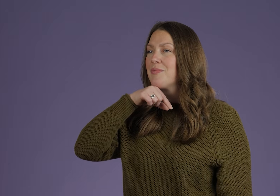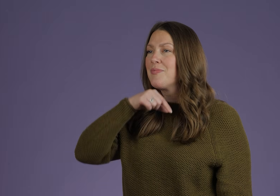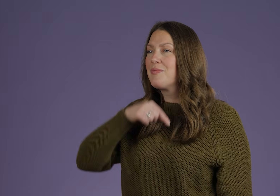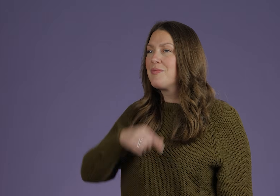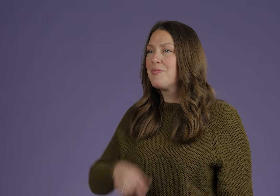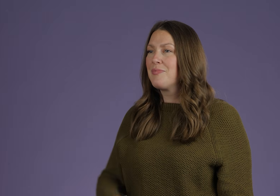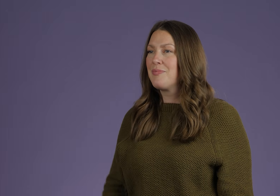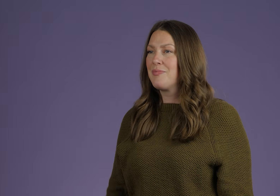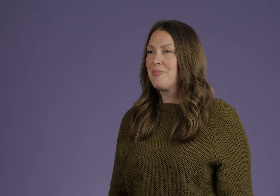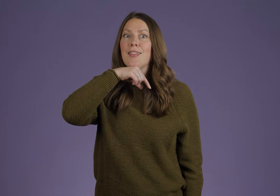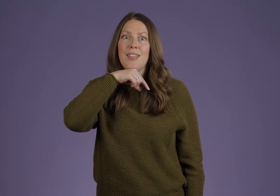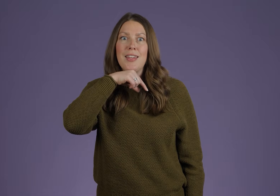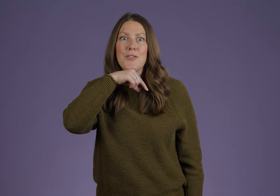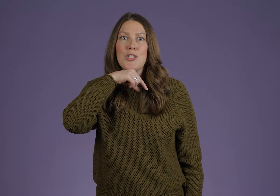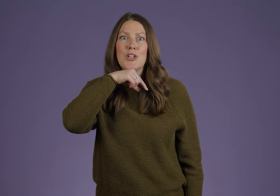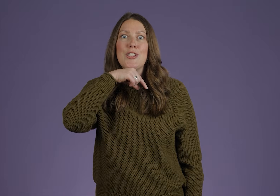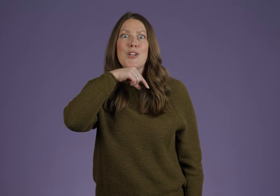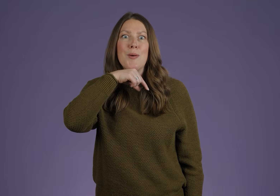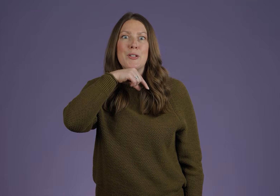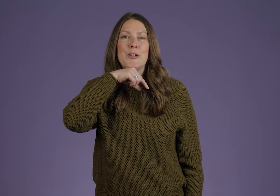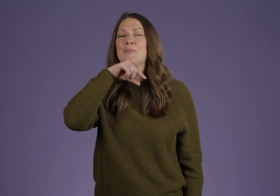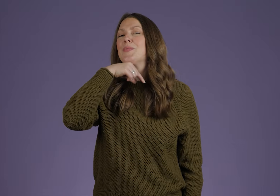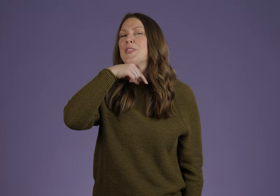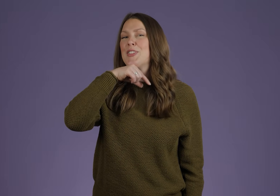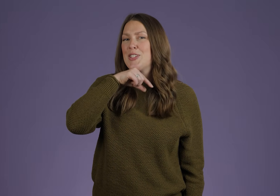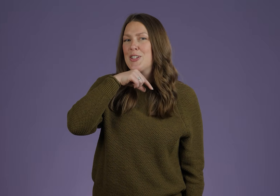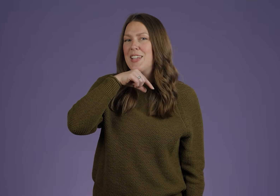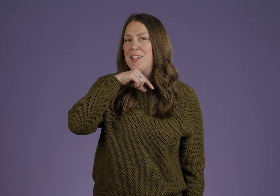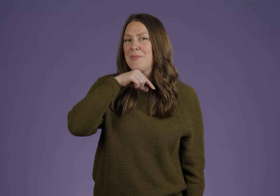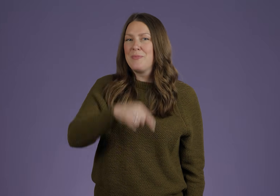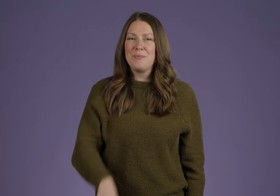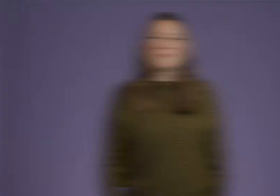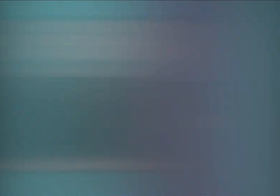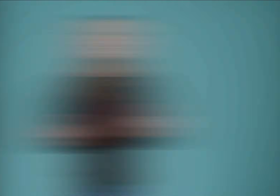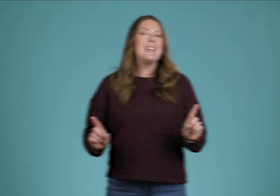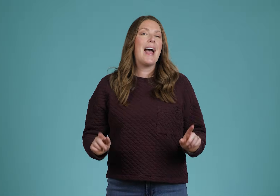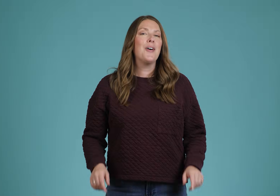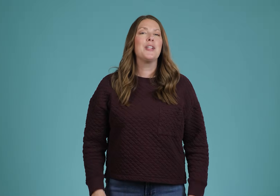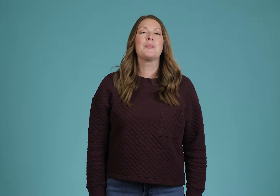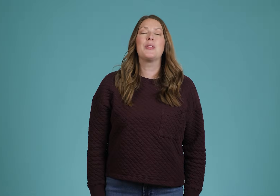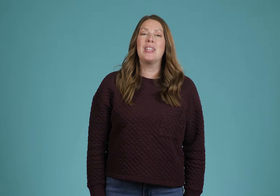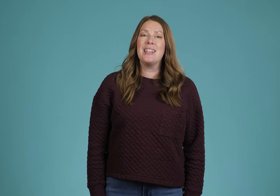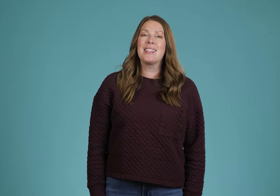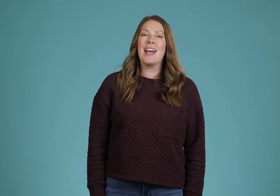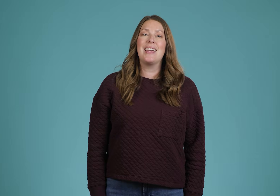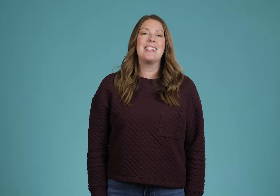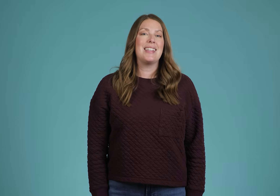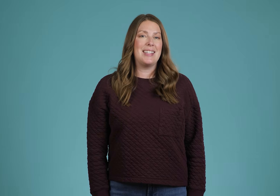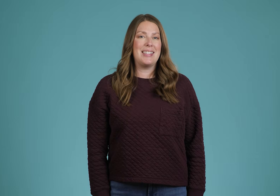from the bottom of your chin. Think of the turkeyy's gobbler. Turkey.